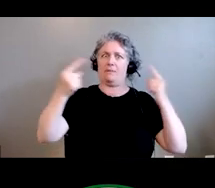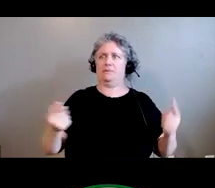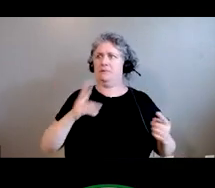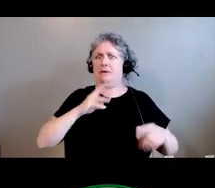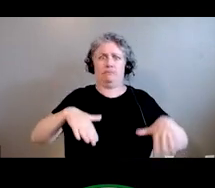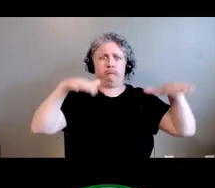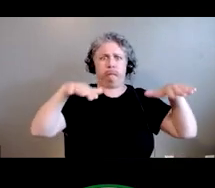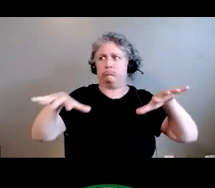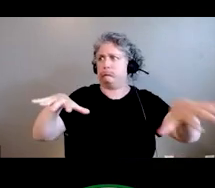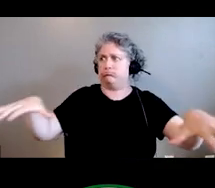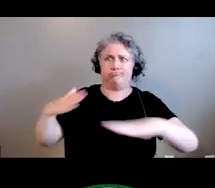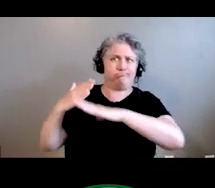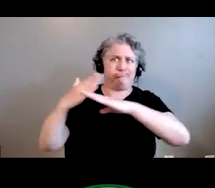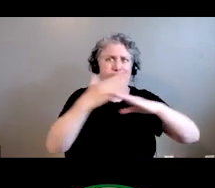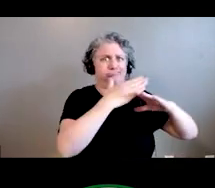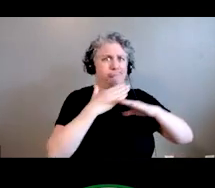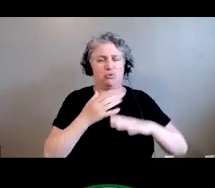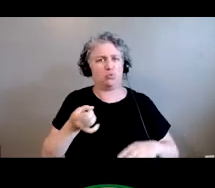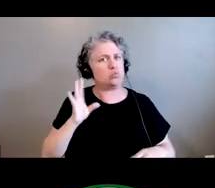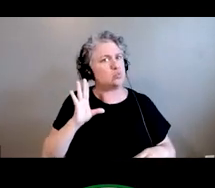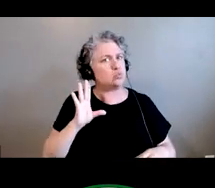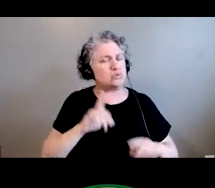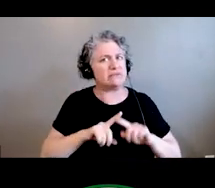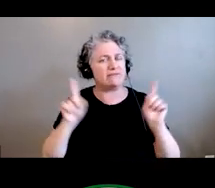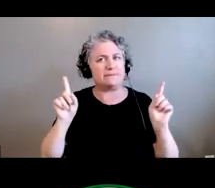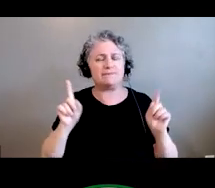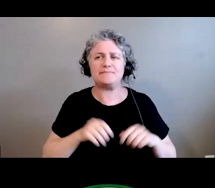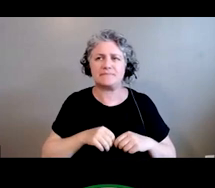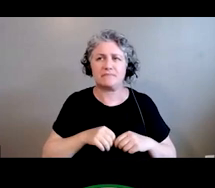too, and it's been a really horrific week of just watching what people are going through